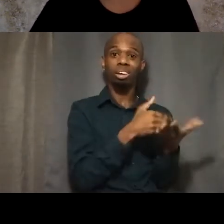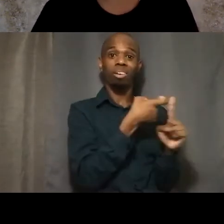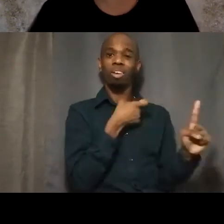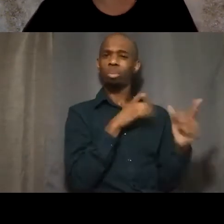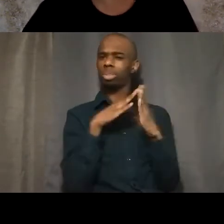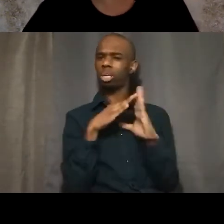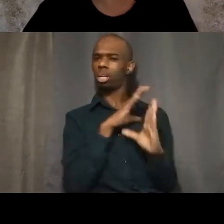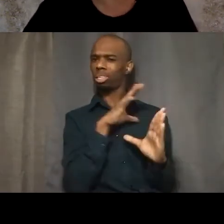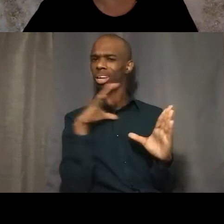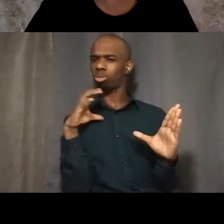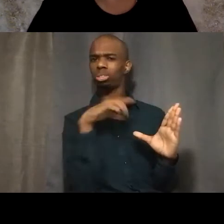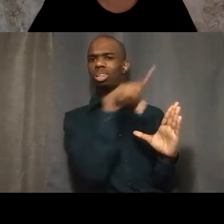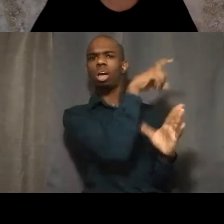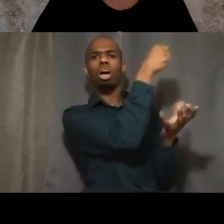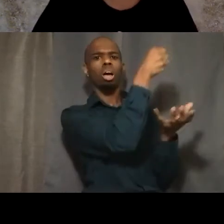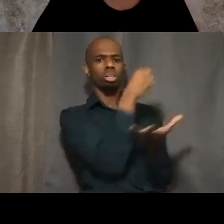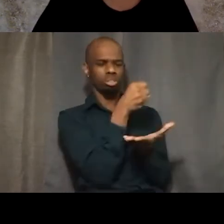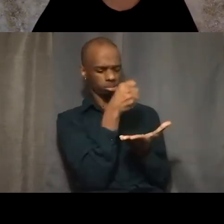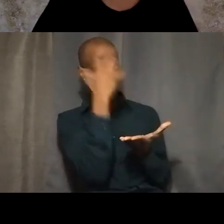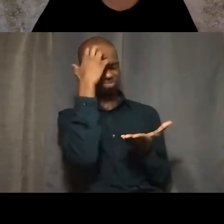So we want you to know what the people of Los Angeles